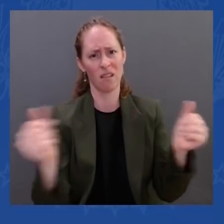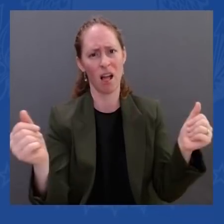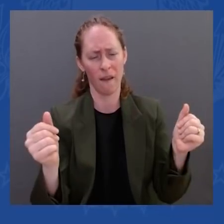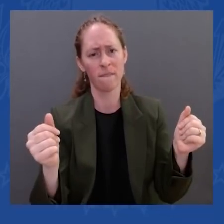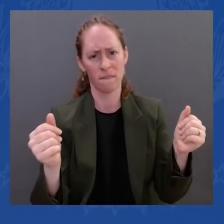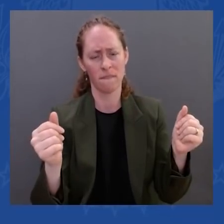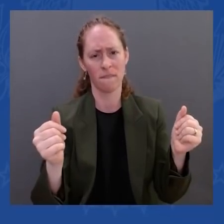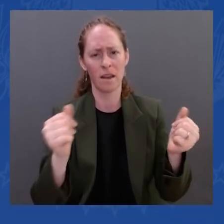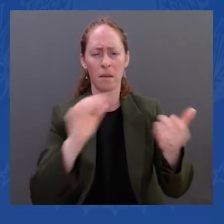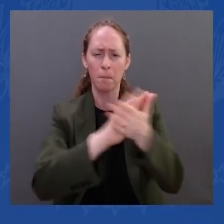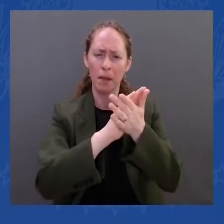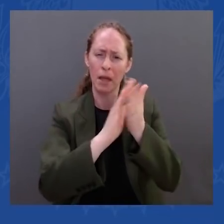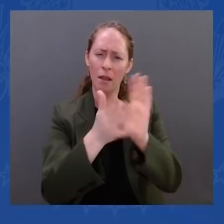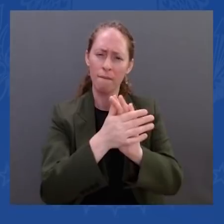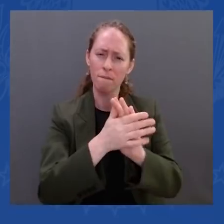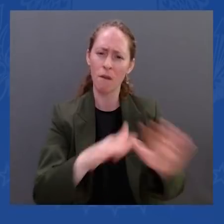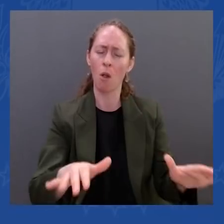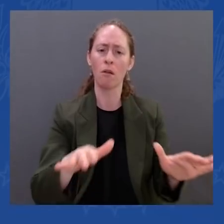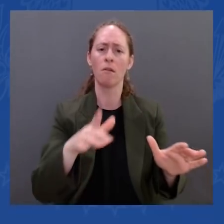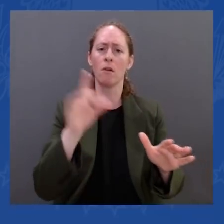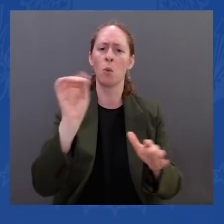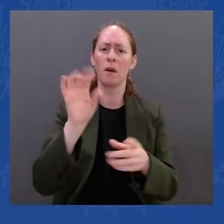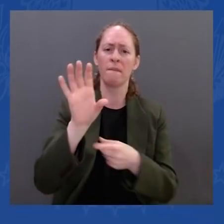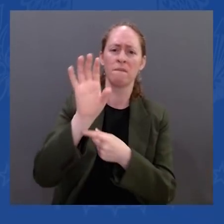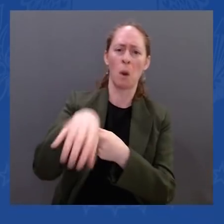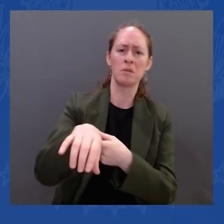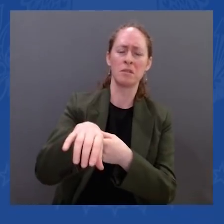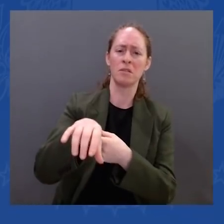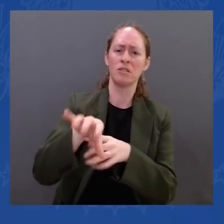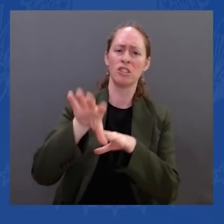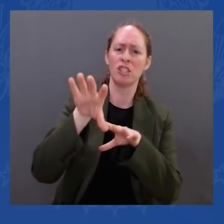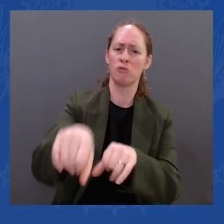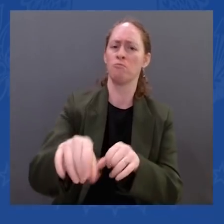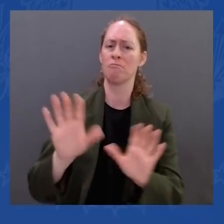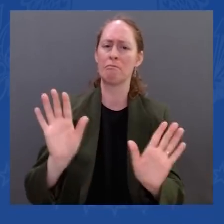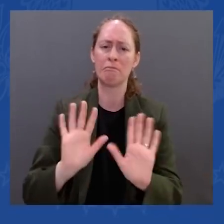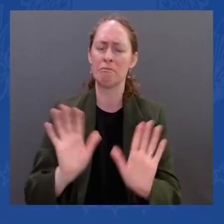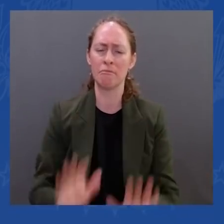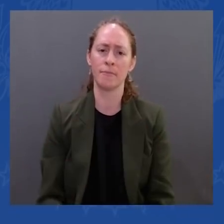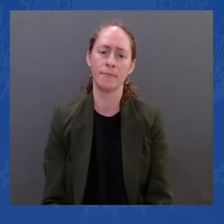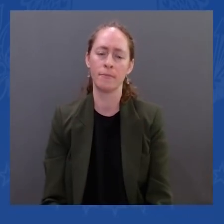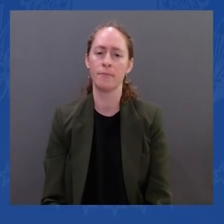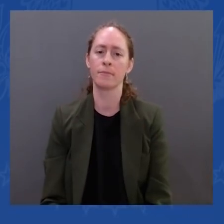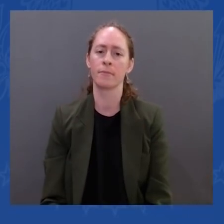Now, in Asia, we are against any unilateral attempt